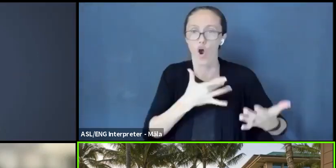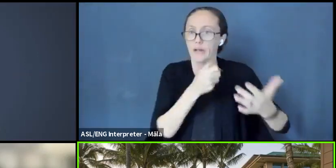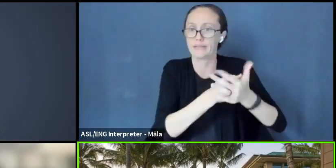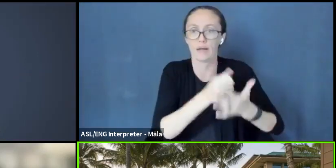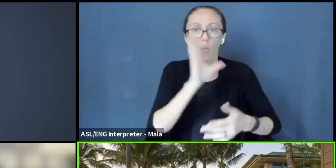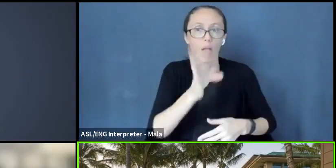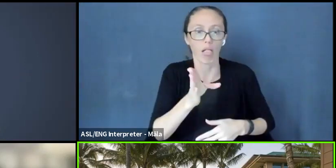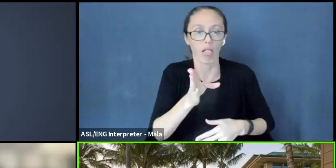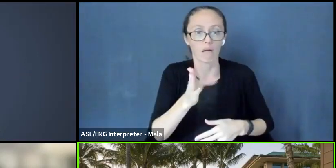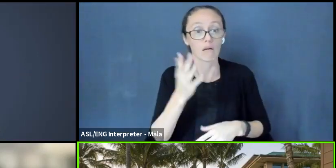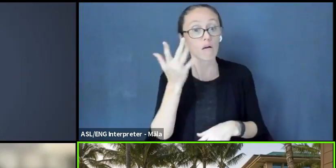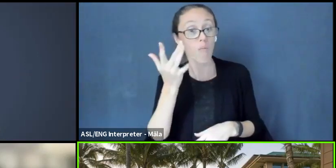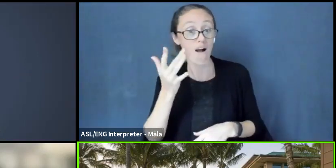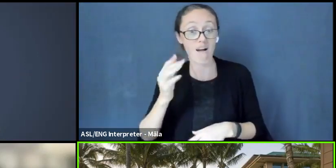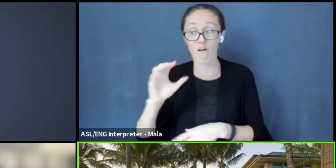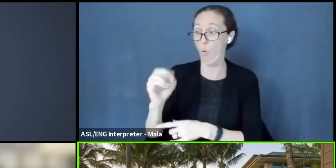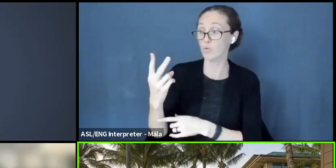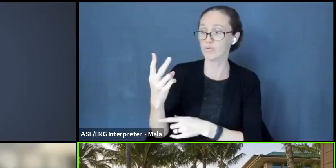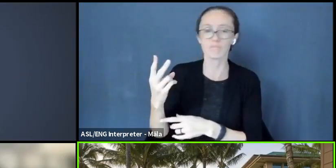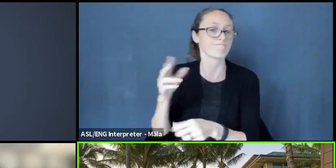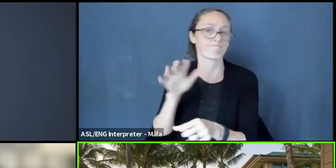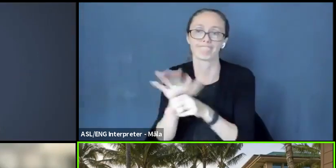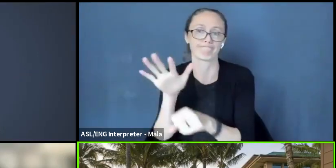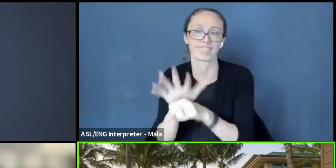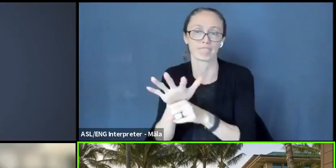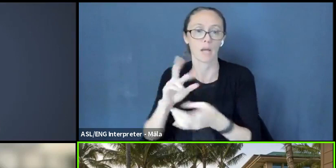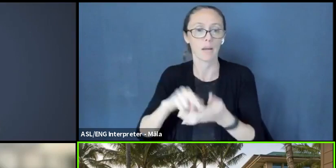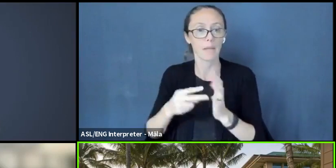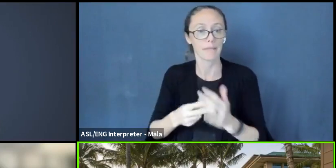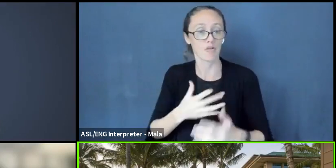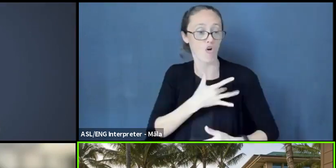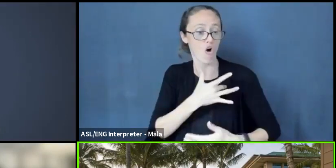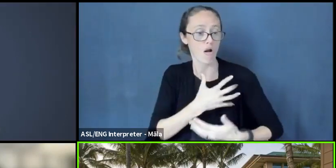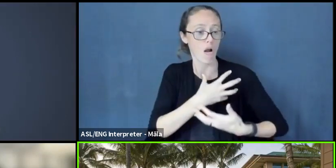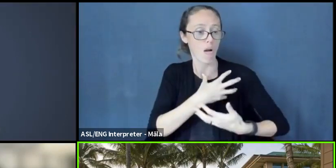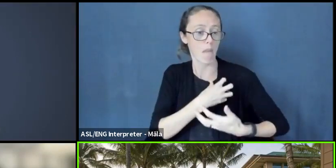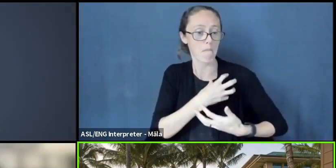to keep the heart pumping well.